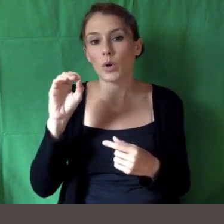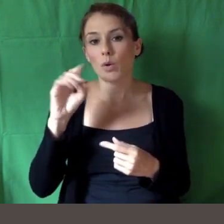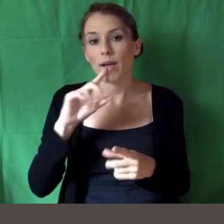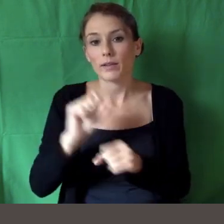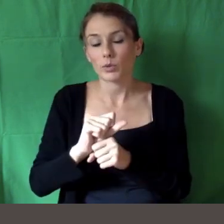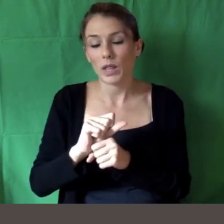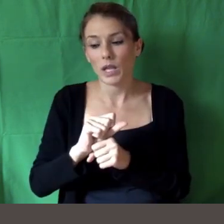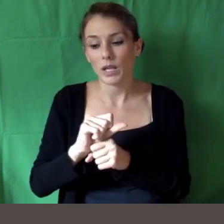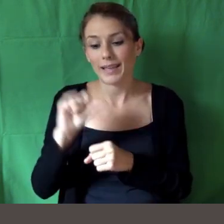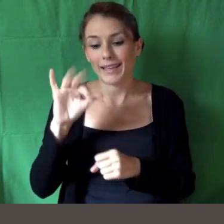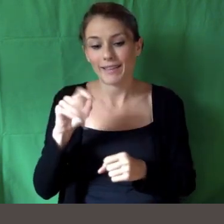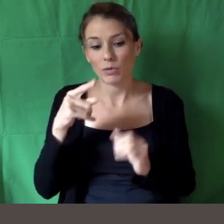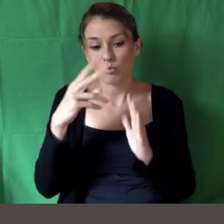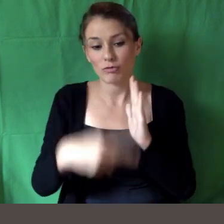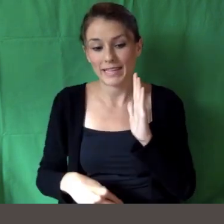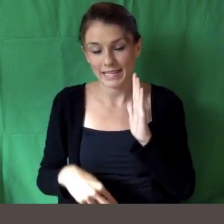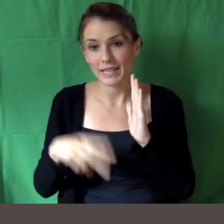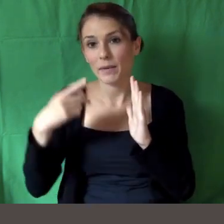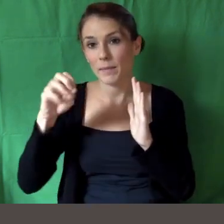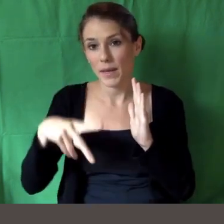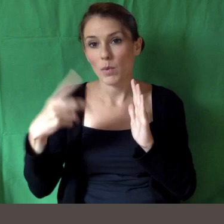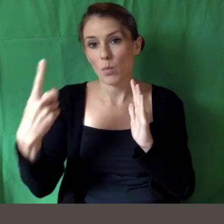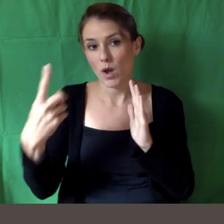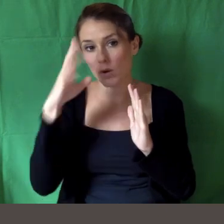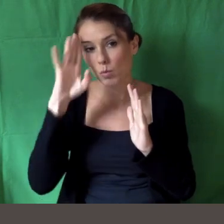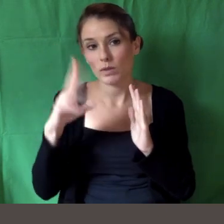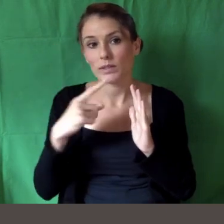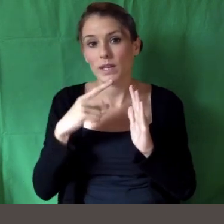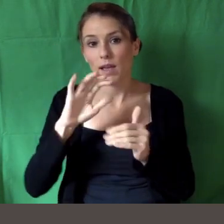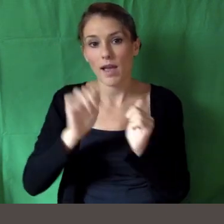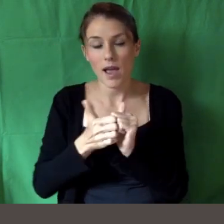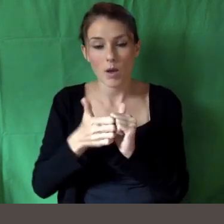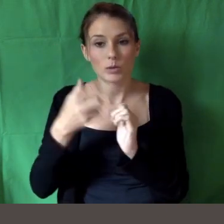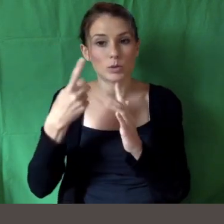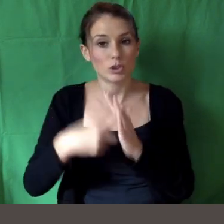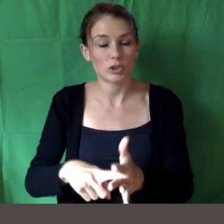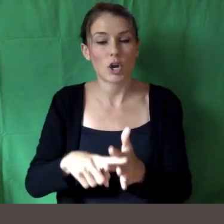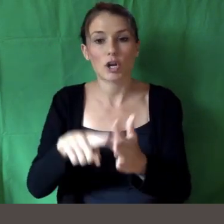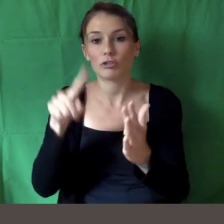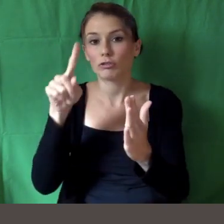So actually, if you read PEP 1, it will say how to to start writing a PEP.